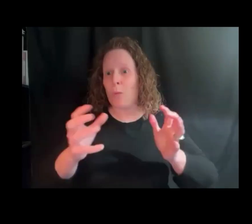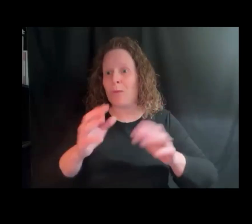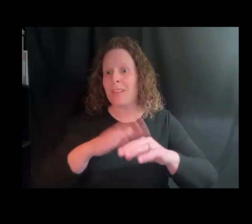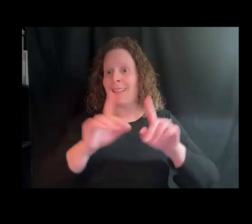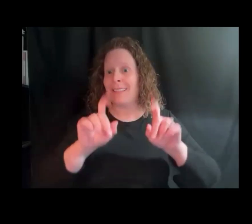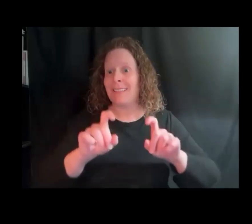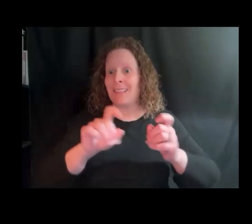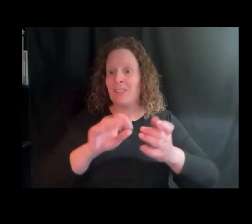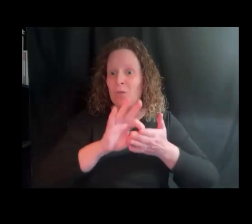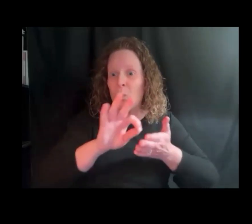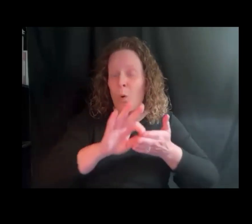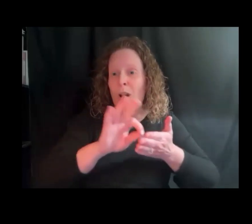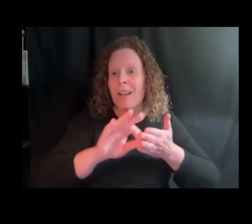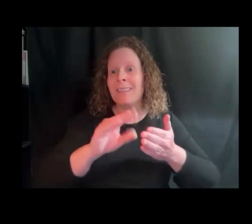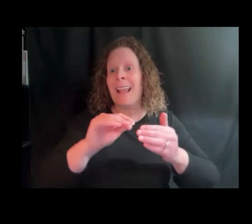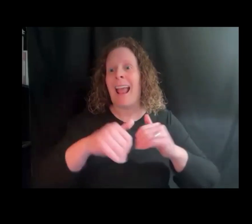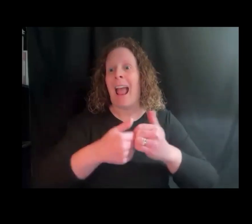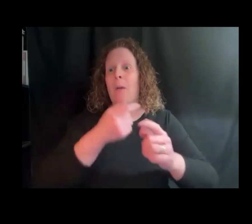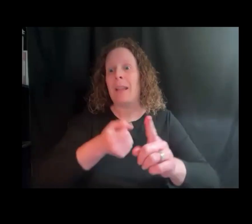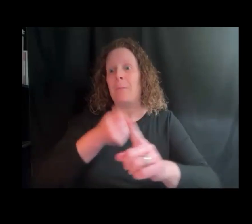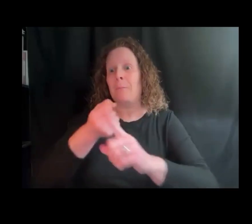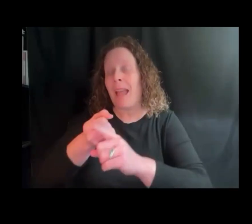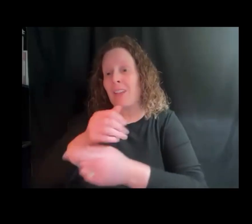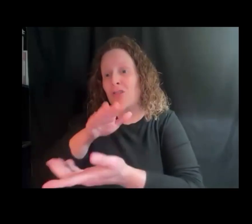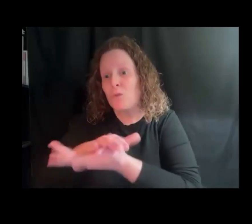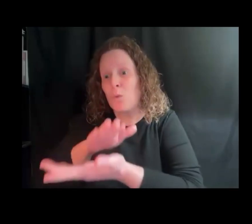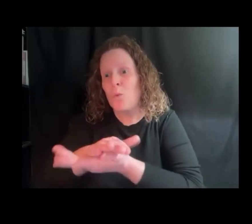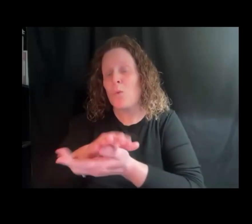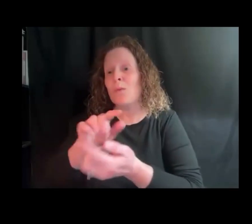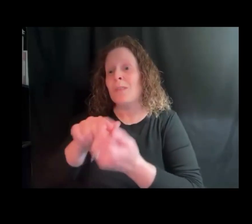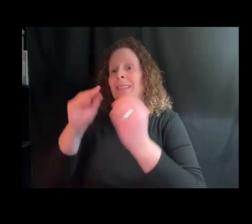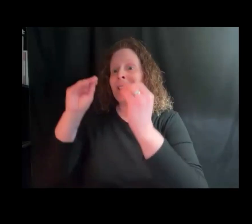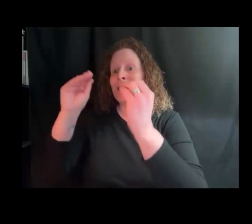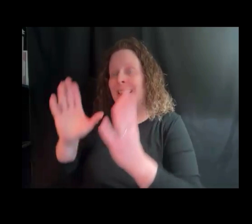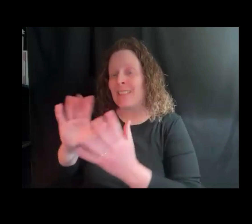how to process these assessments.